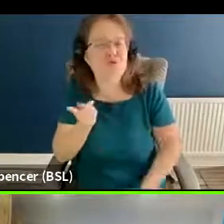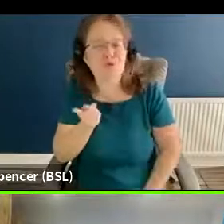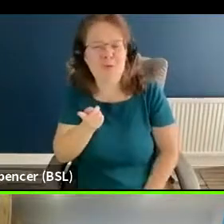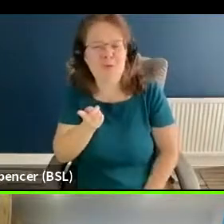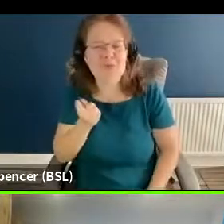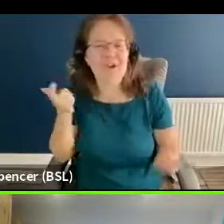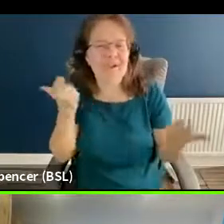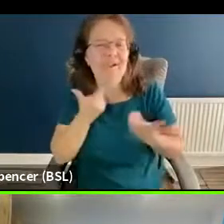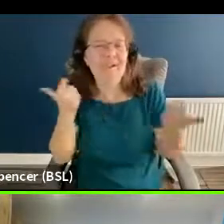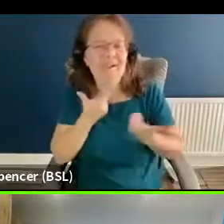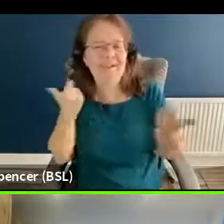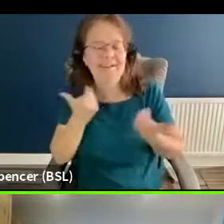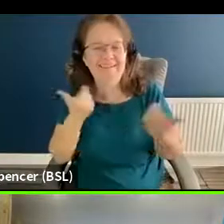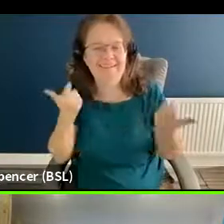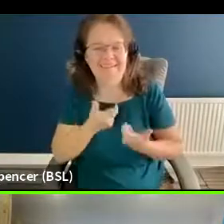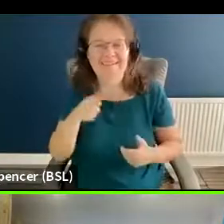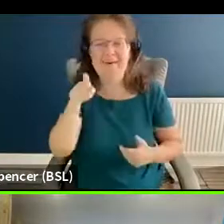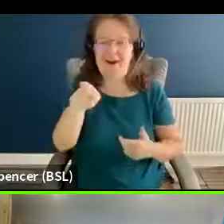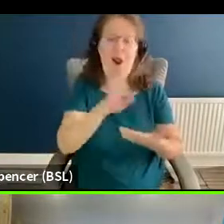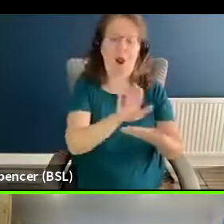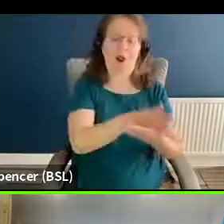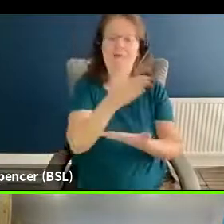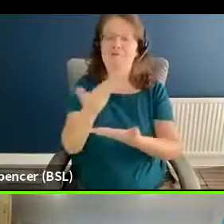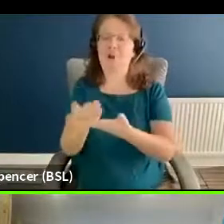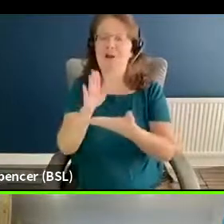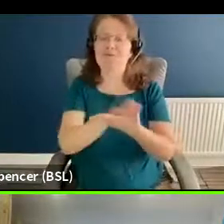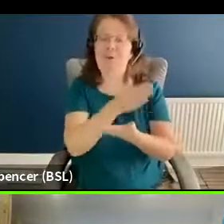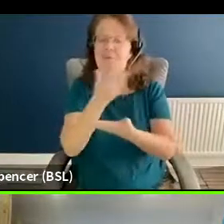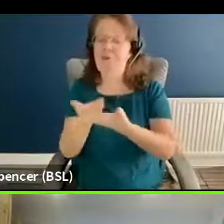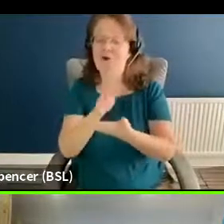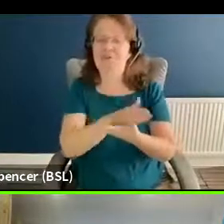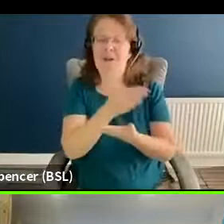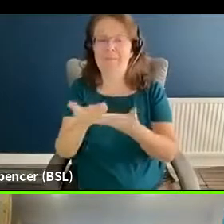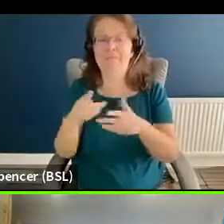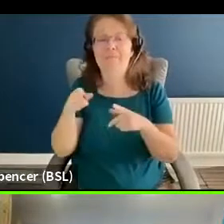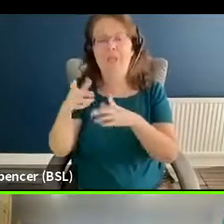that actually happen in the conversion process that make the PDF more accessible than the